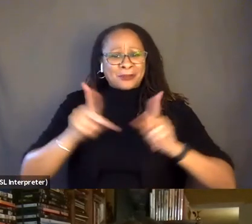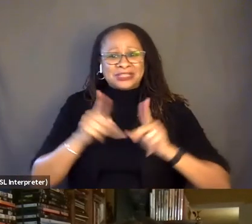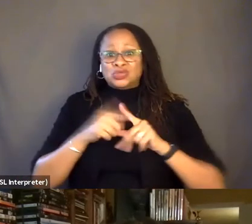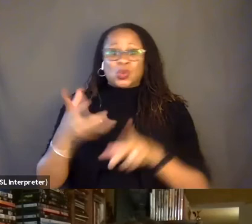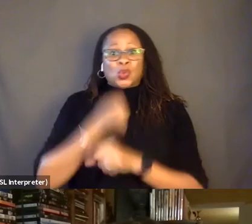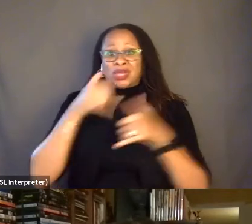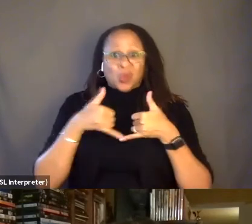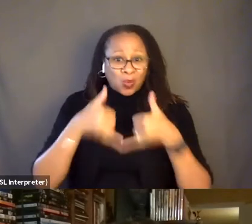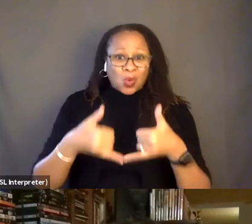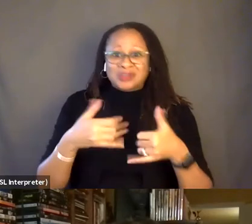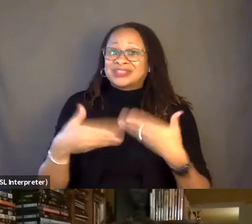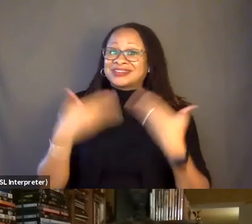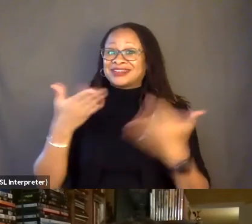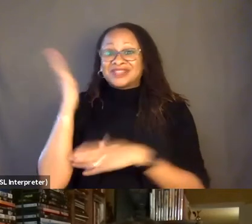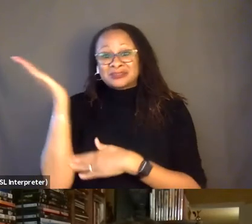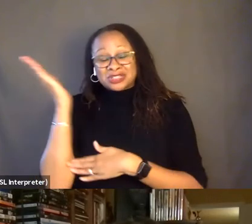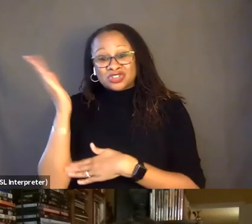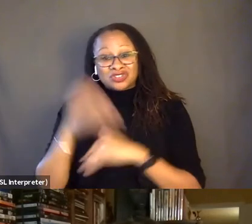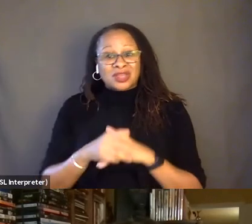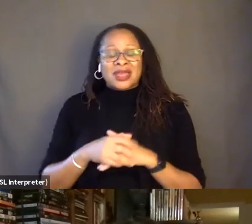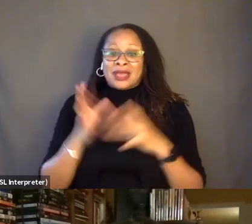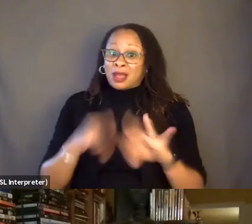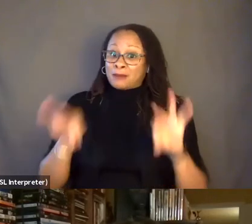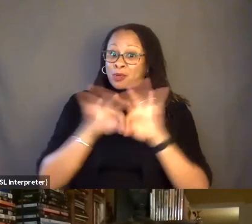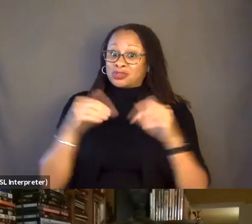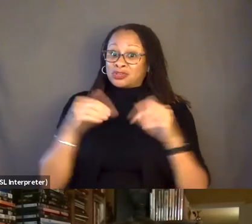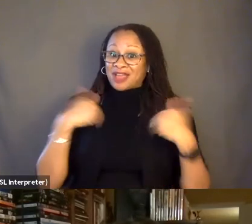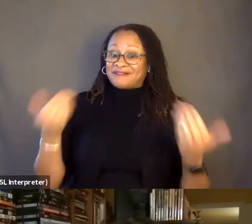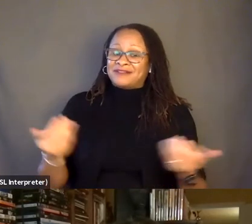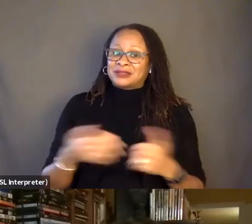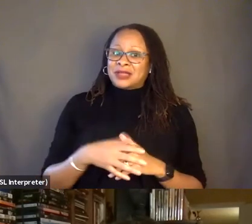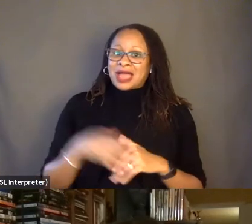and to give speeches. Was it important to have a higher international profile